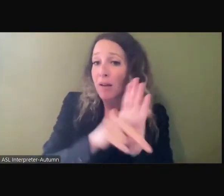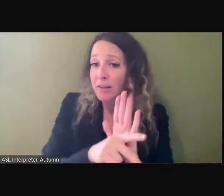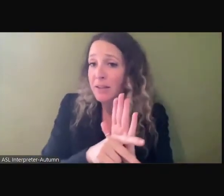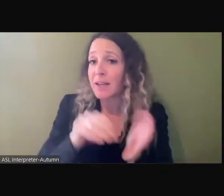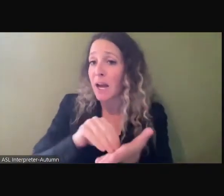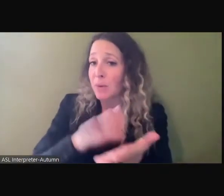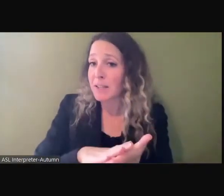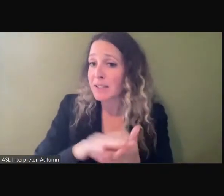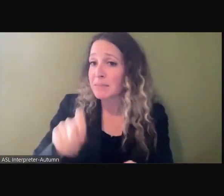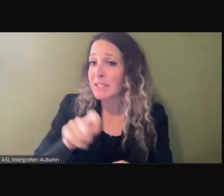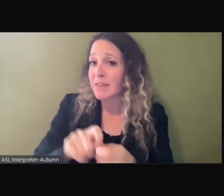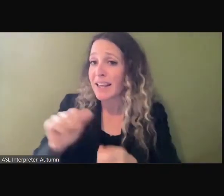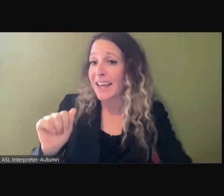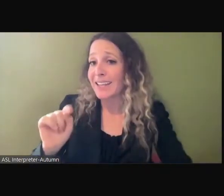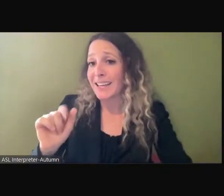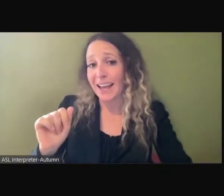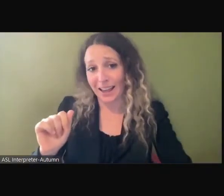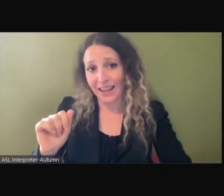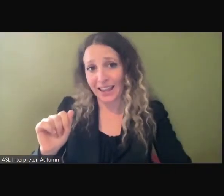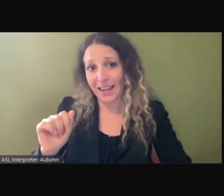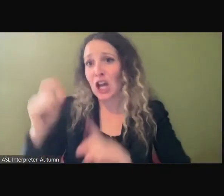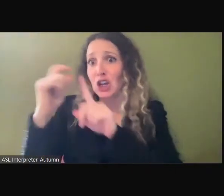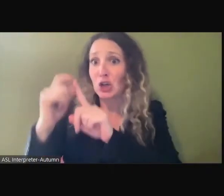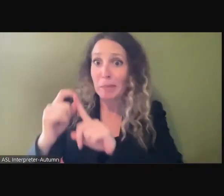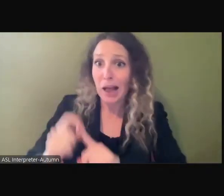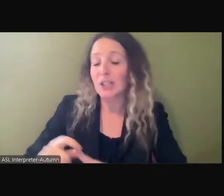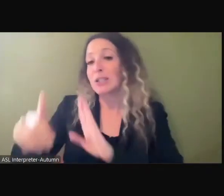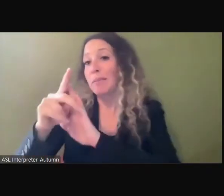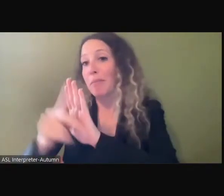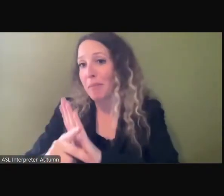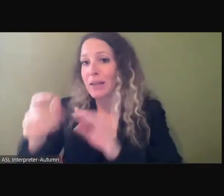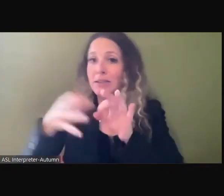specifically the ATA standardized telehealth terminology and policy language for states